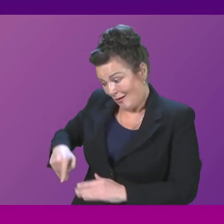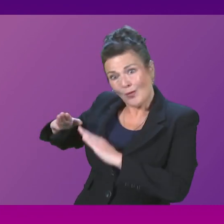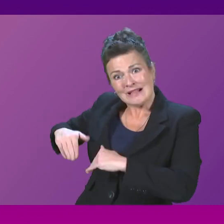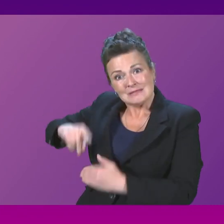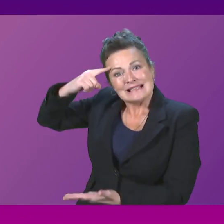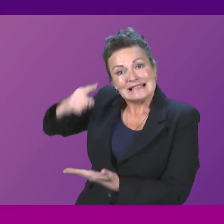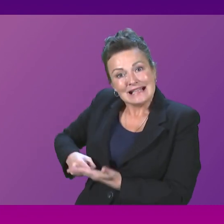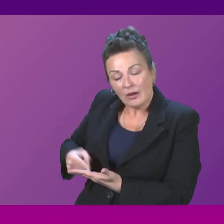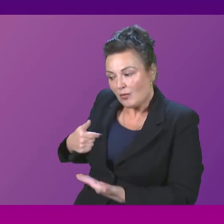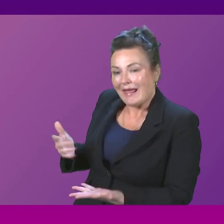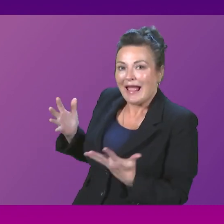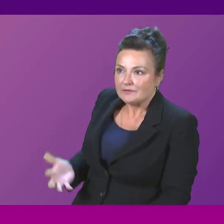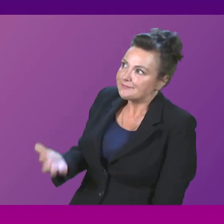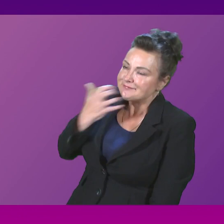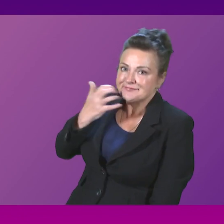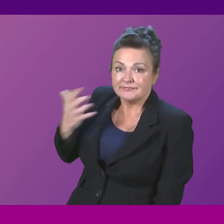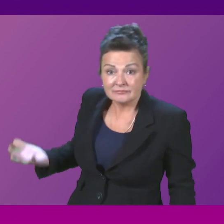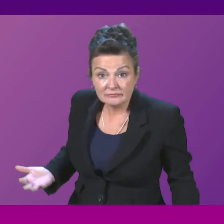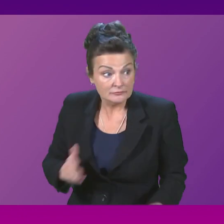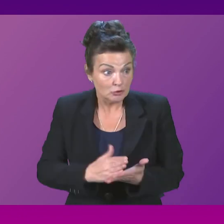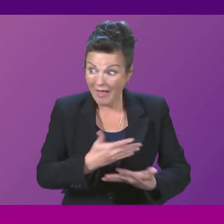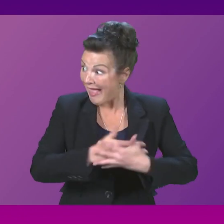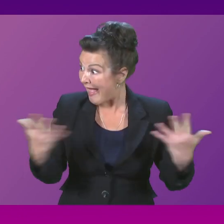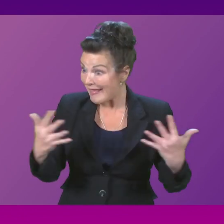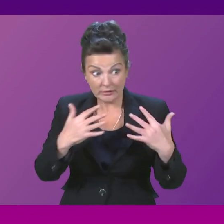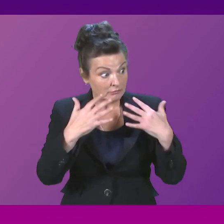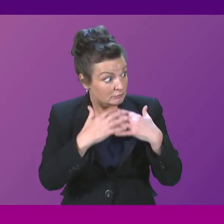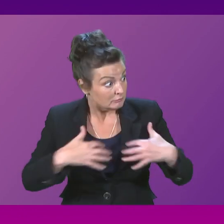If the Conservative Party or any party in the Parliament wants—as we all do—more